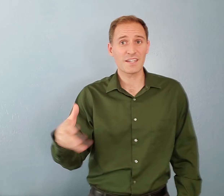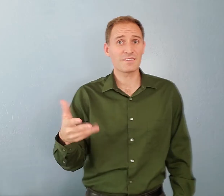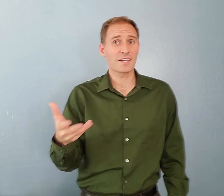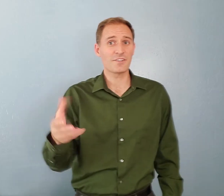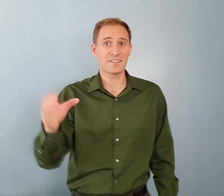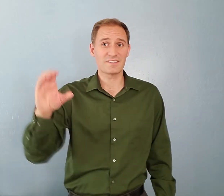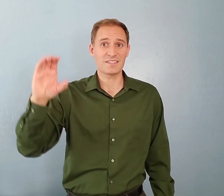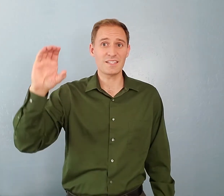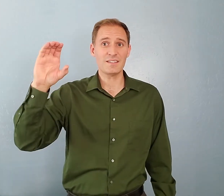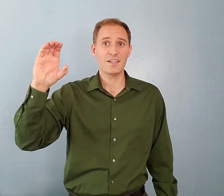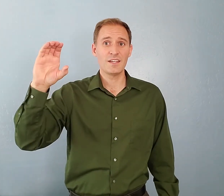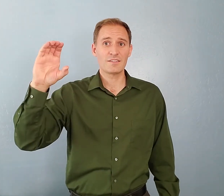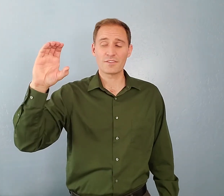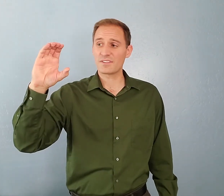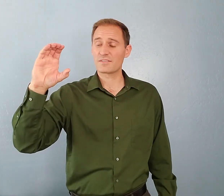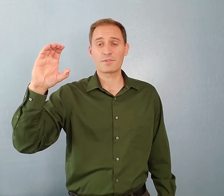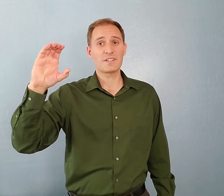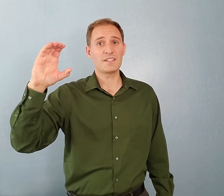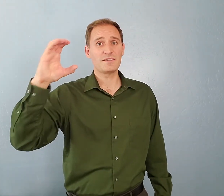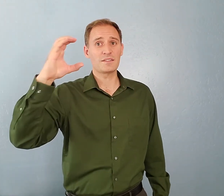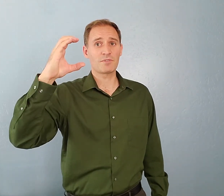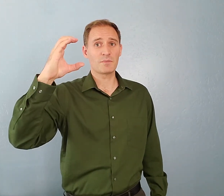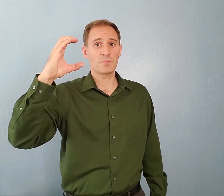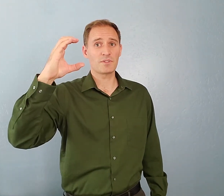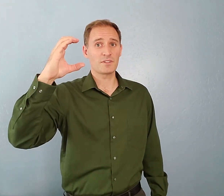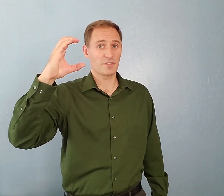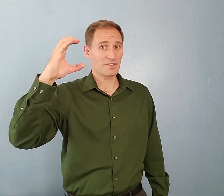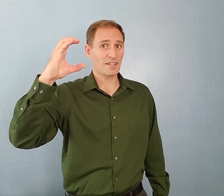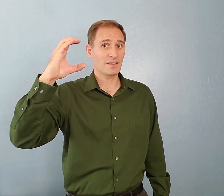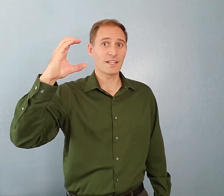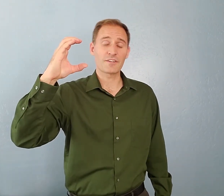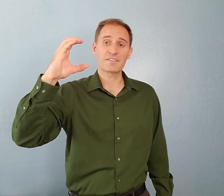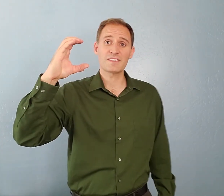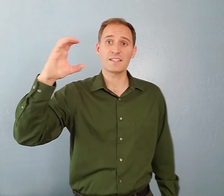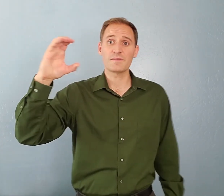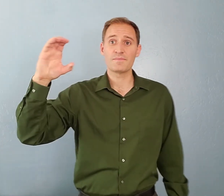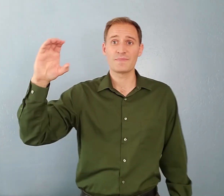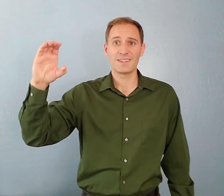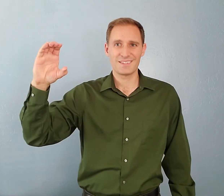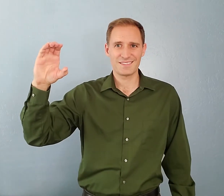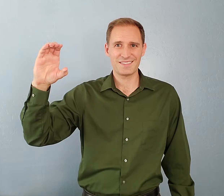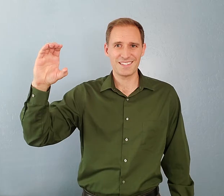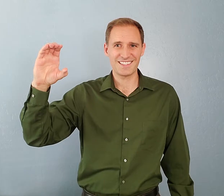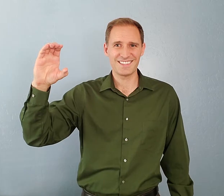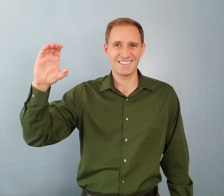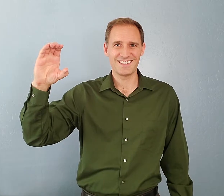The next letter is C, so this is really easy to remember, it looks like the letter C, C.